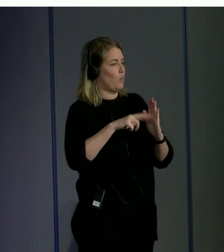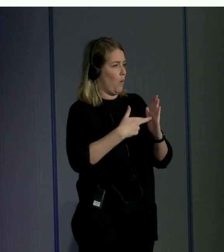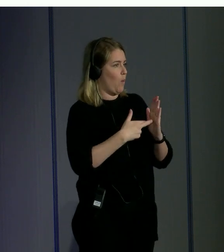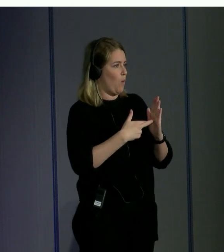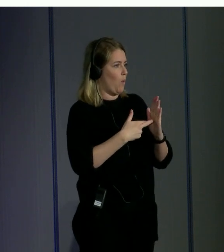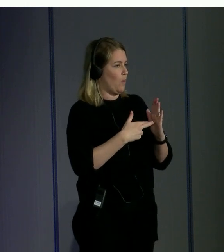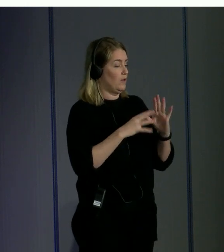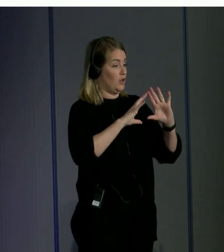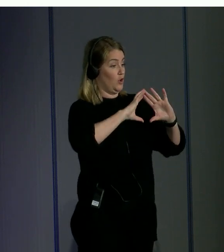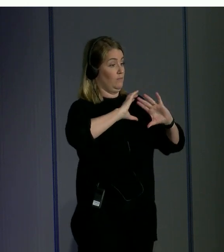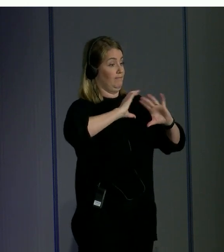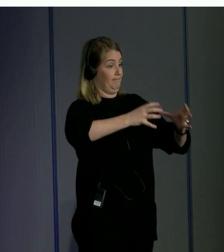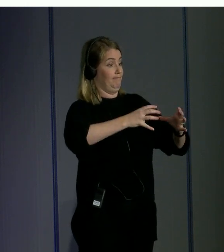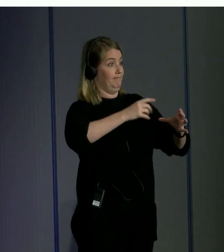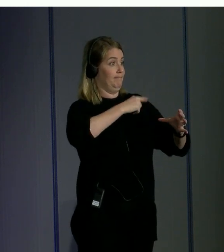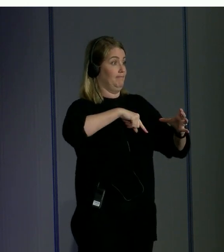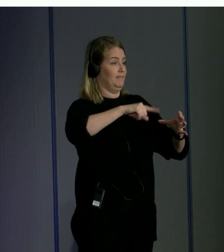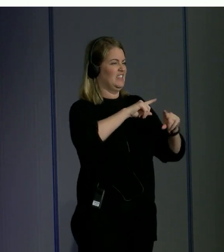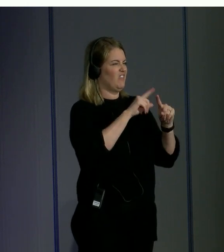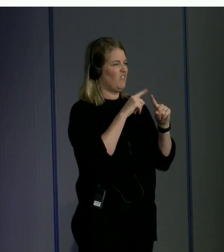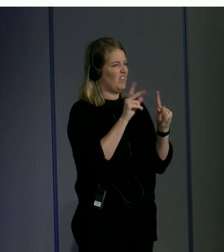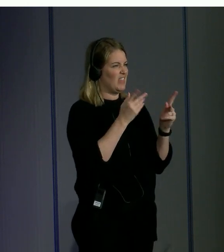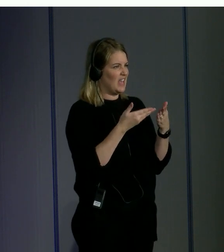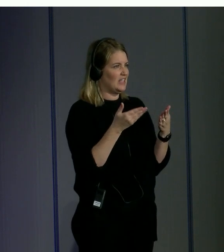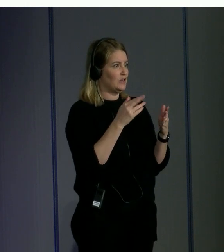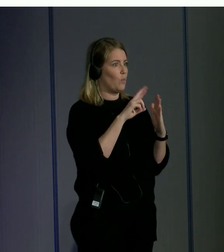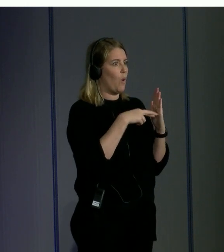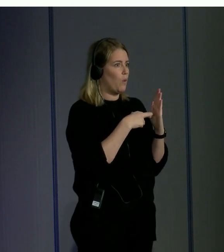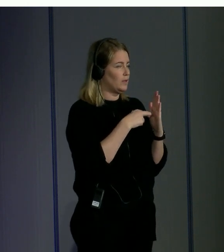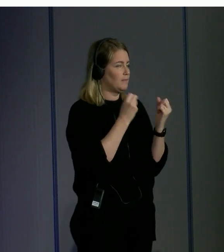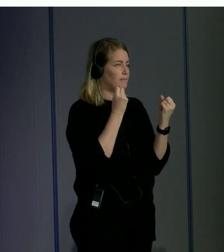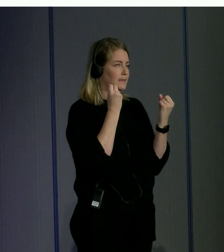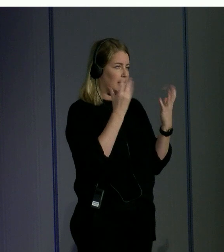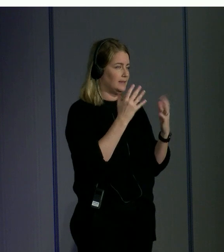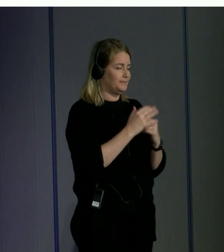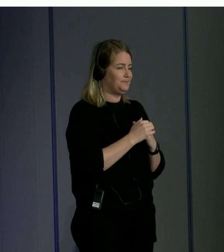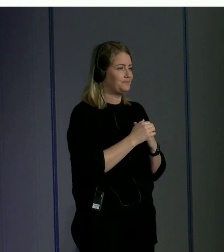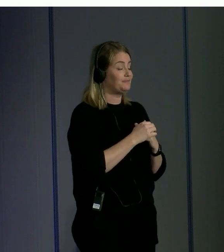Group together a set of controls and there's tons and tons of roles.